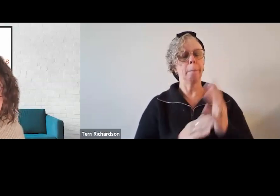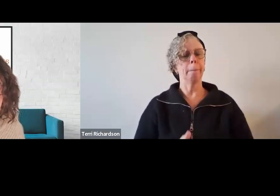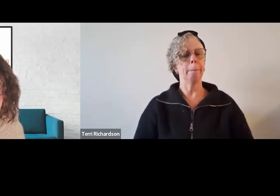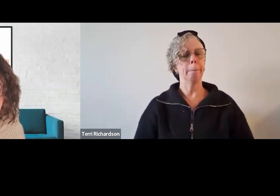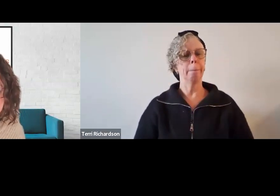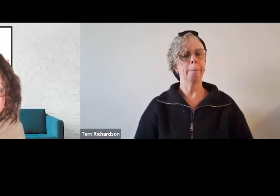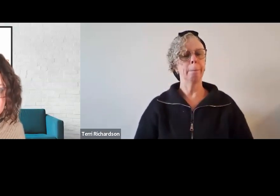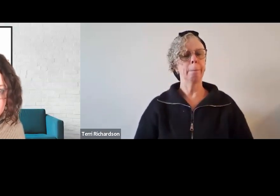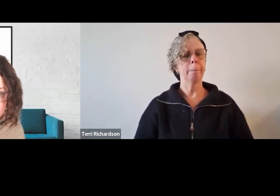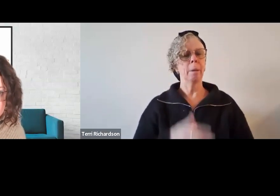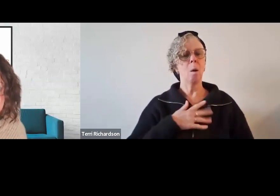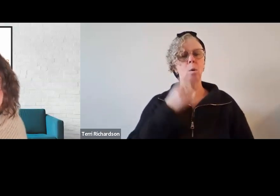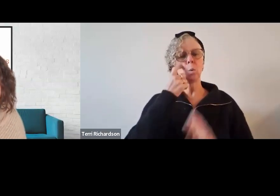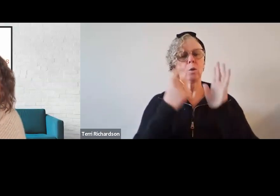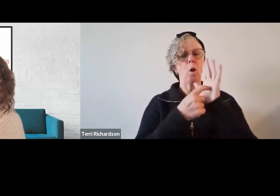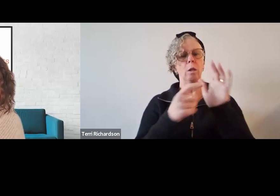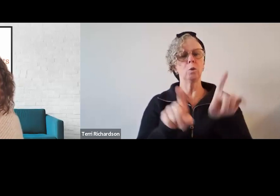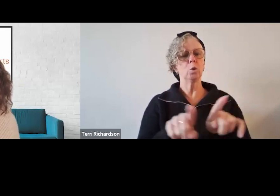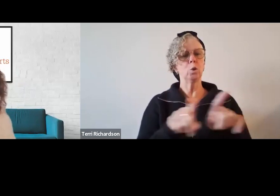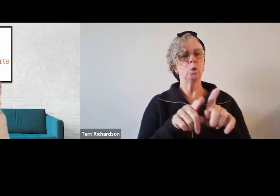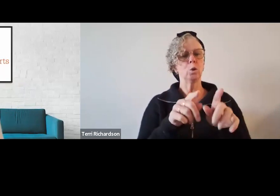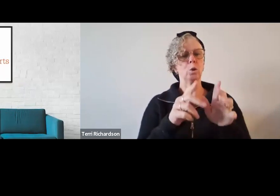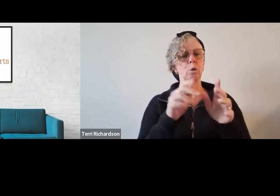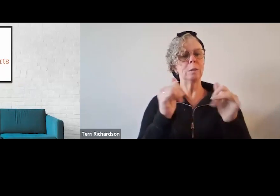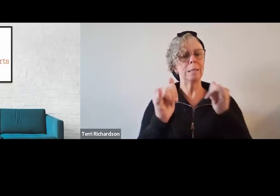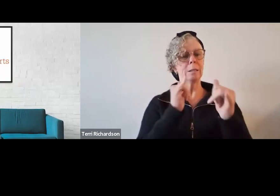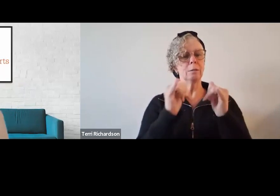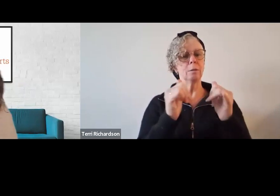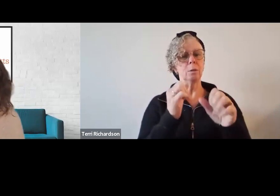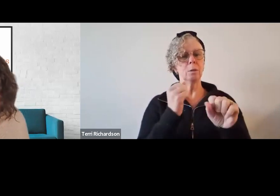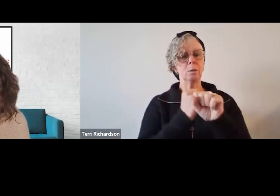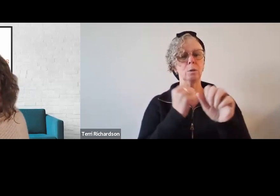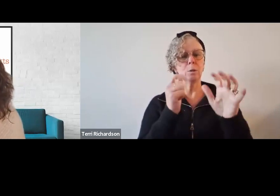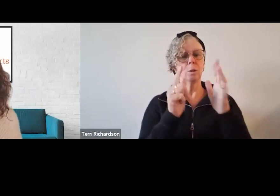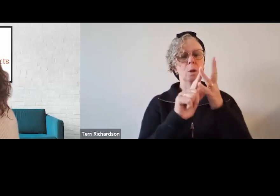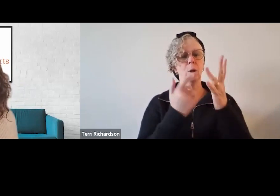also acknowledge those interviews were done by Görkem Acaroğlu the series producer.